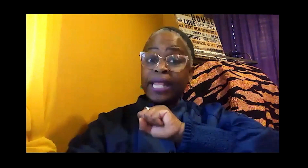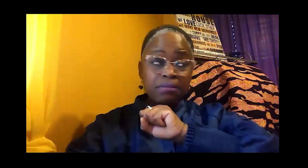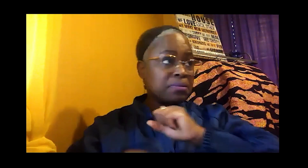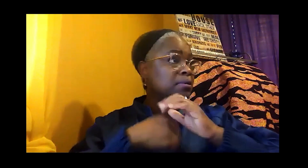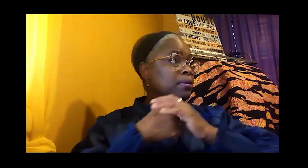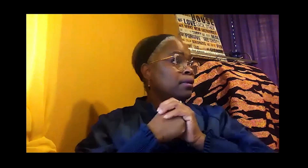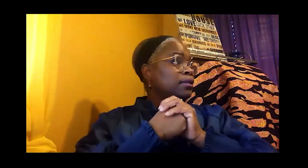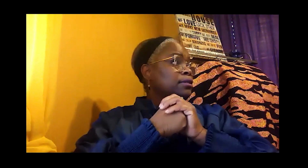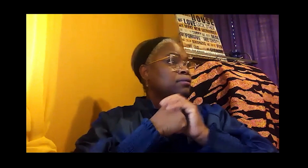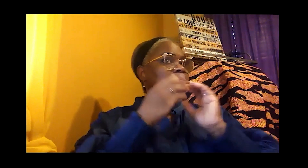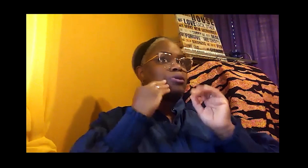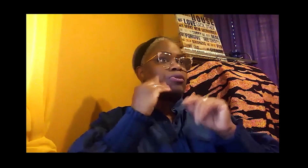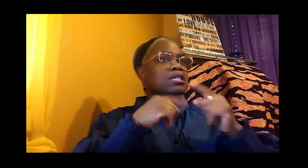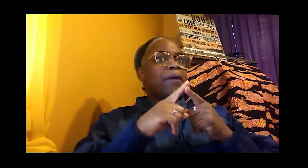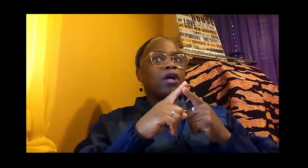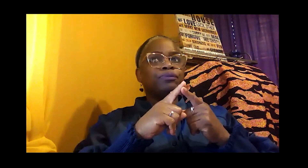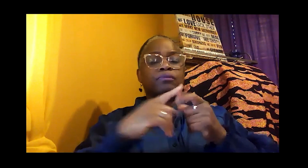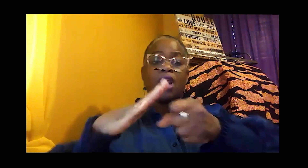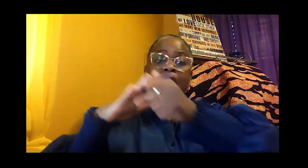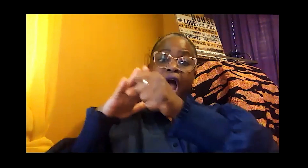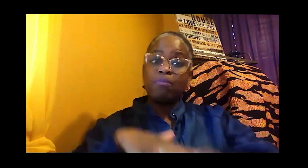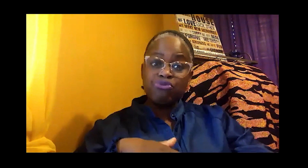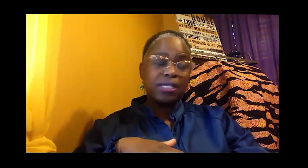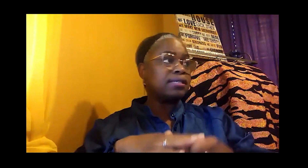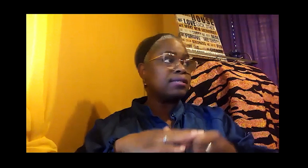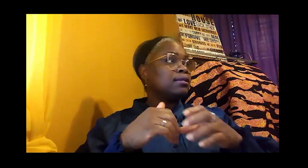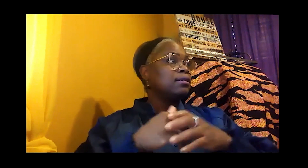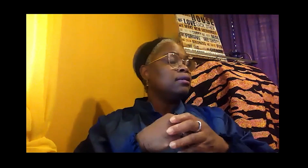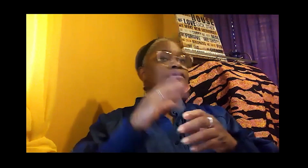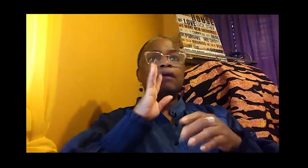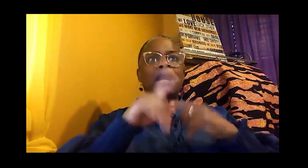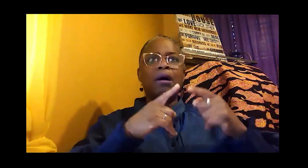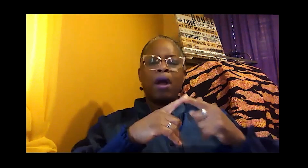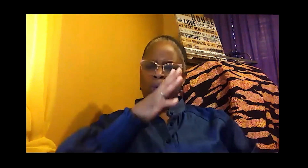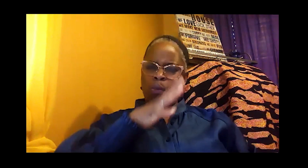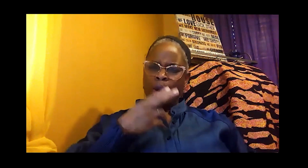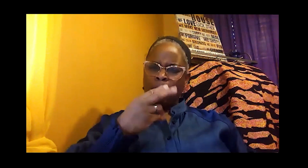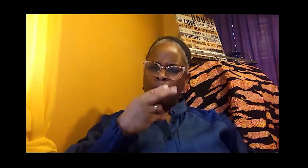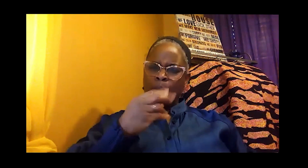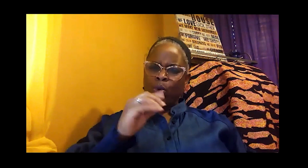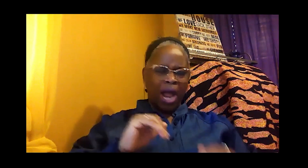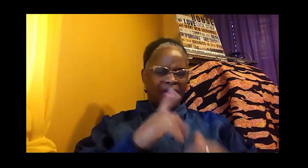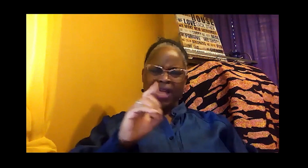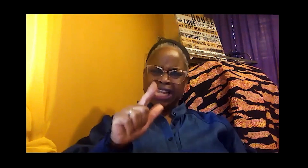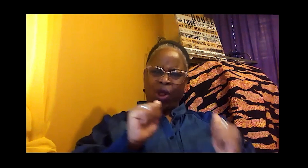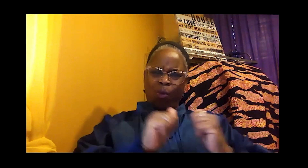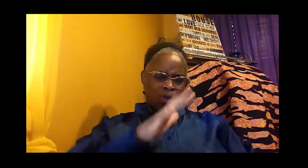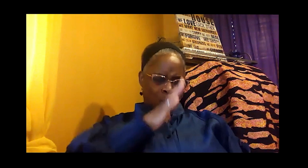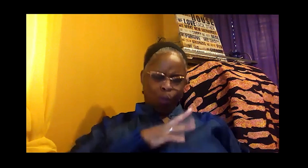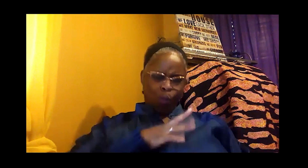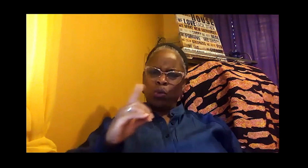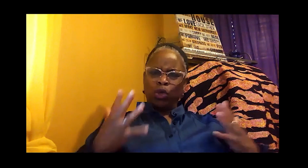rape, oppression, and just a mere fact of how they both dealt with the idea of womanhood.